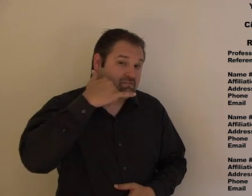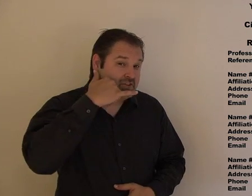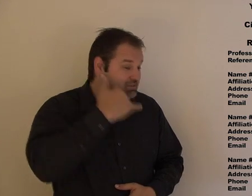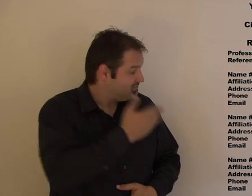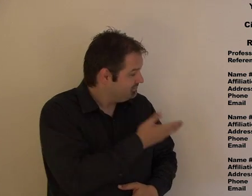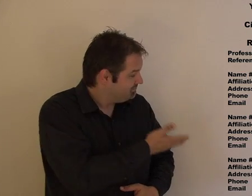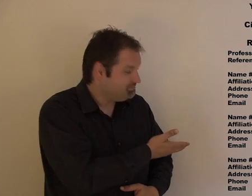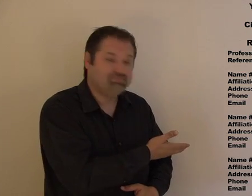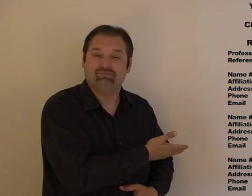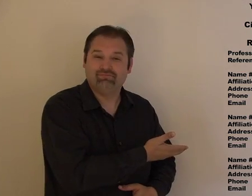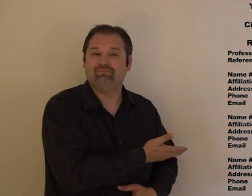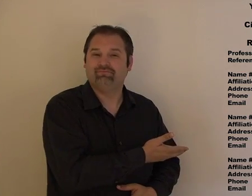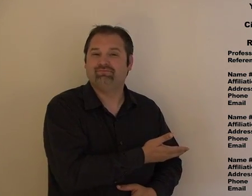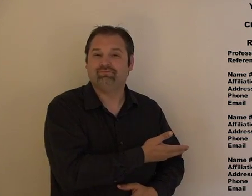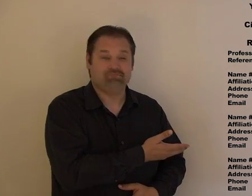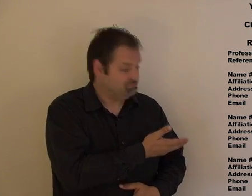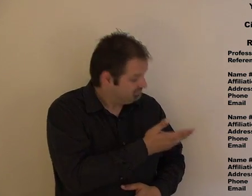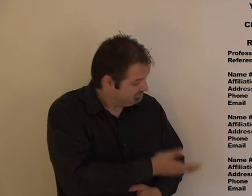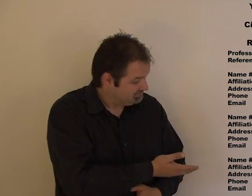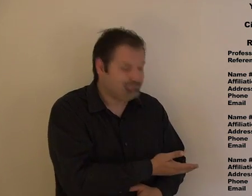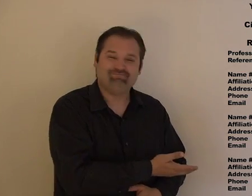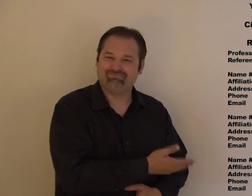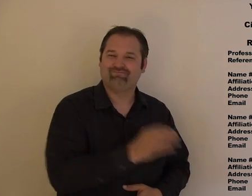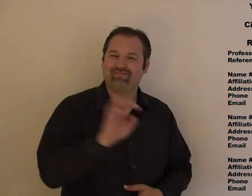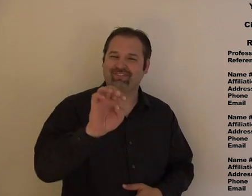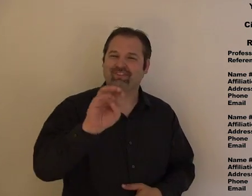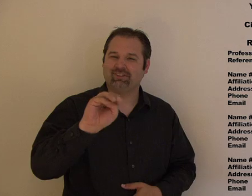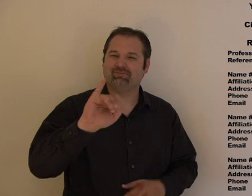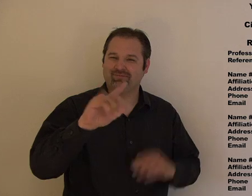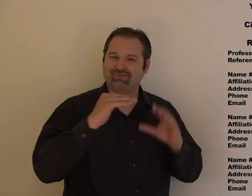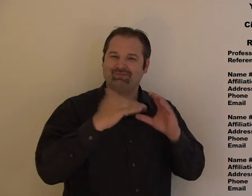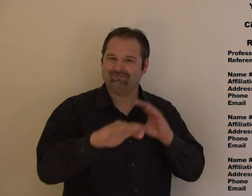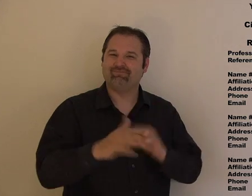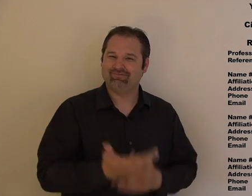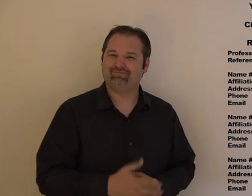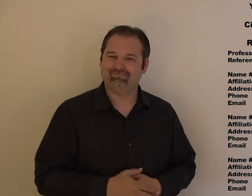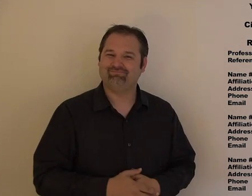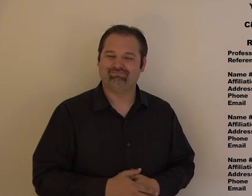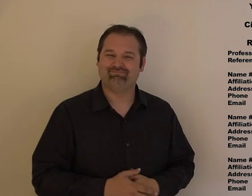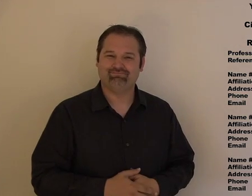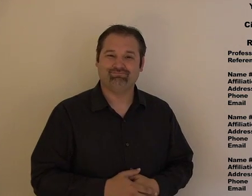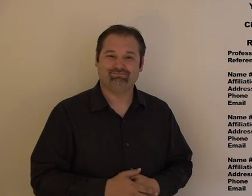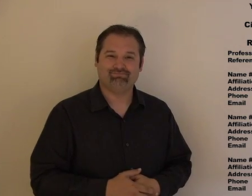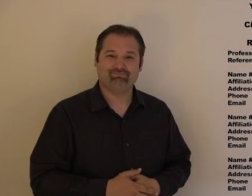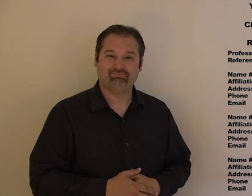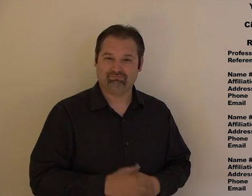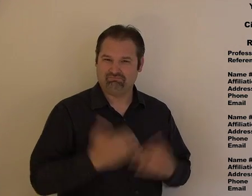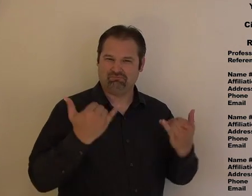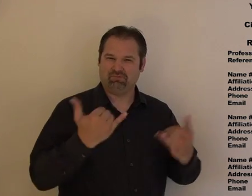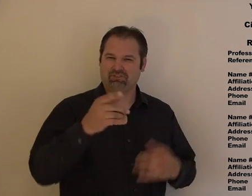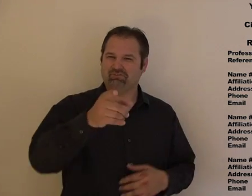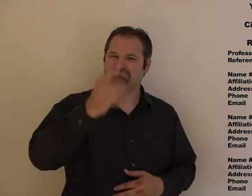Now you should have a good idea of what references are, how to build a reference list,